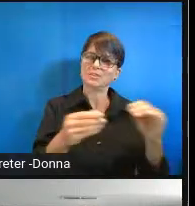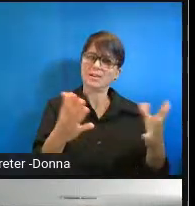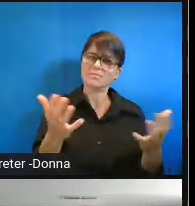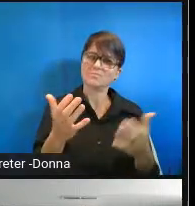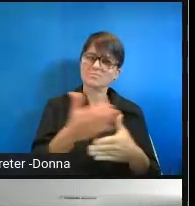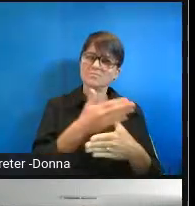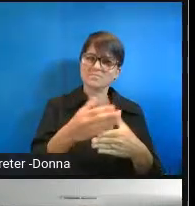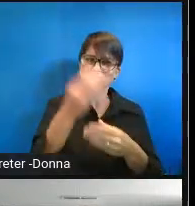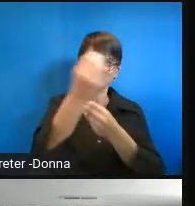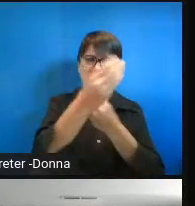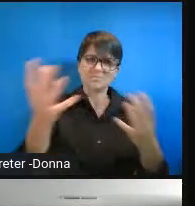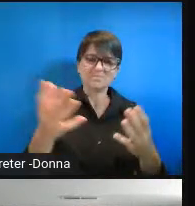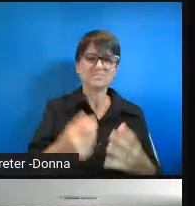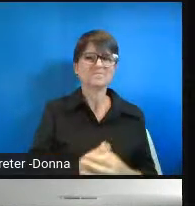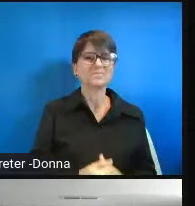and ideal